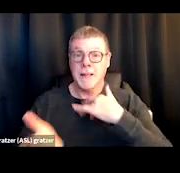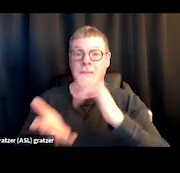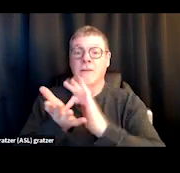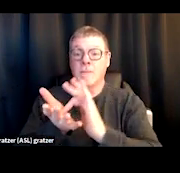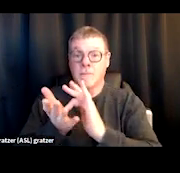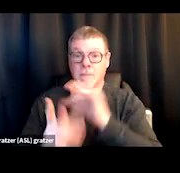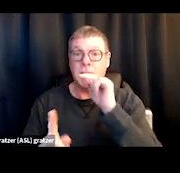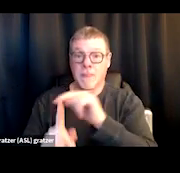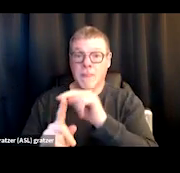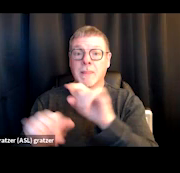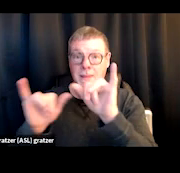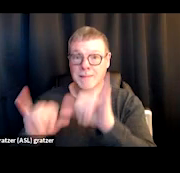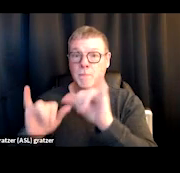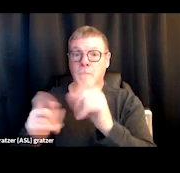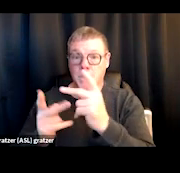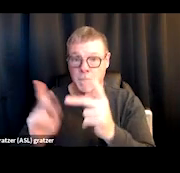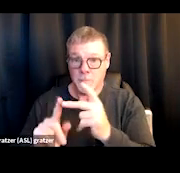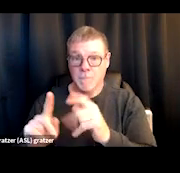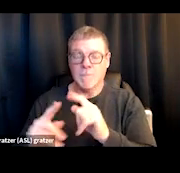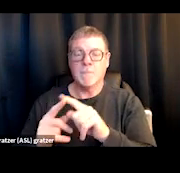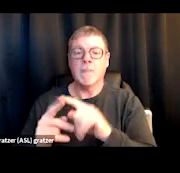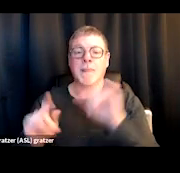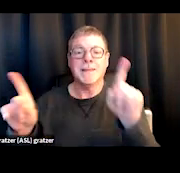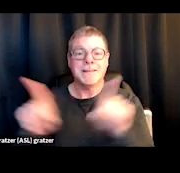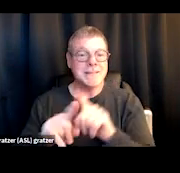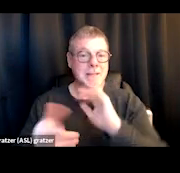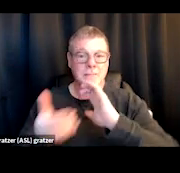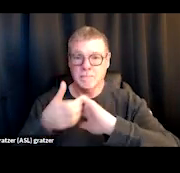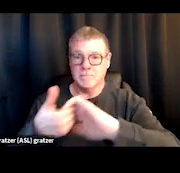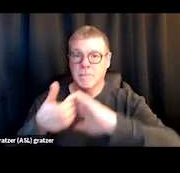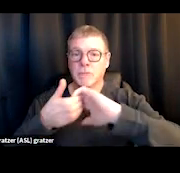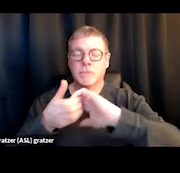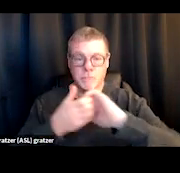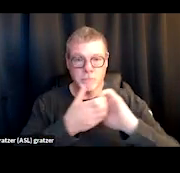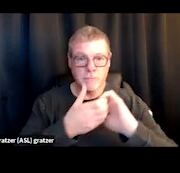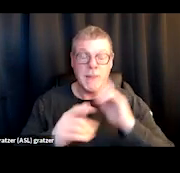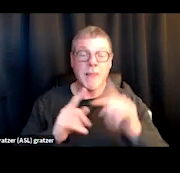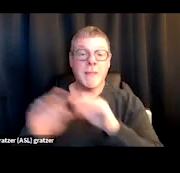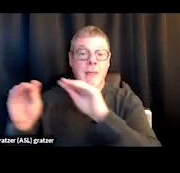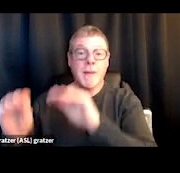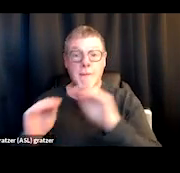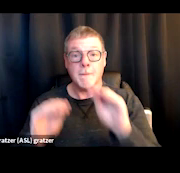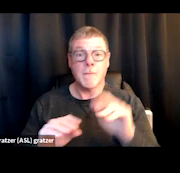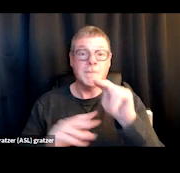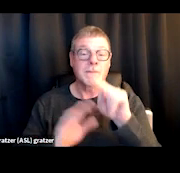at that same spot, still have the same partnerships. And then when we moved into the navigation center,